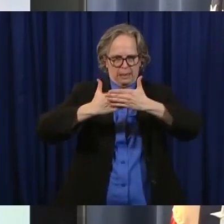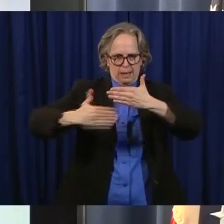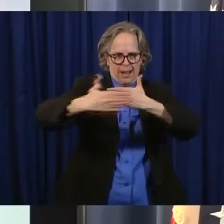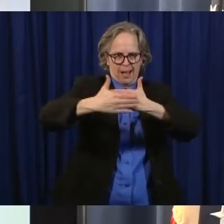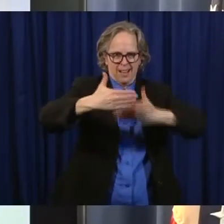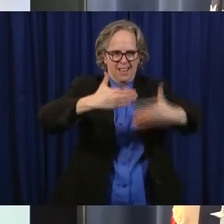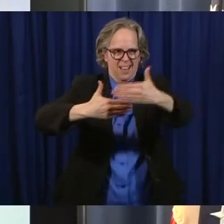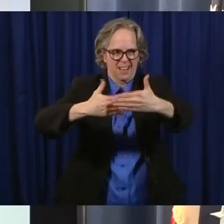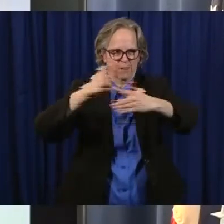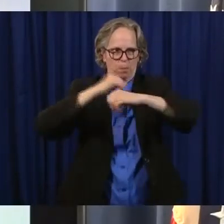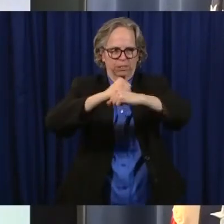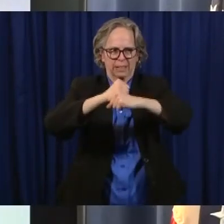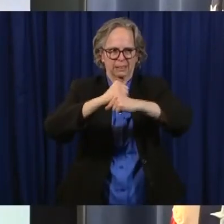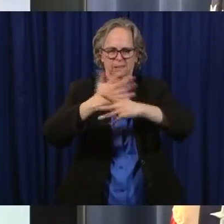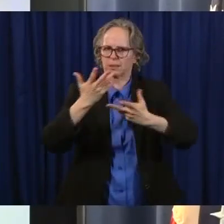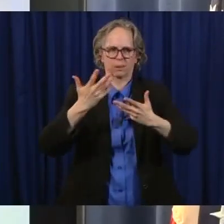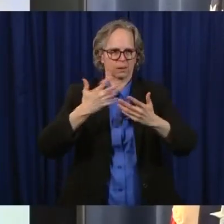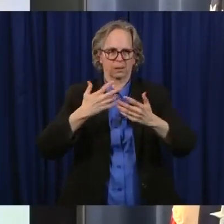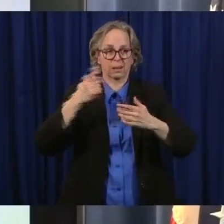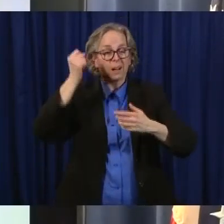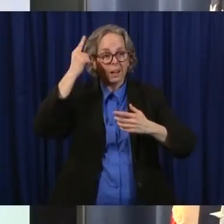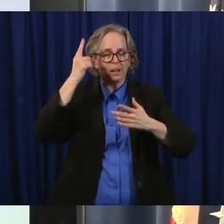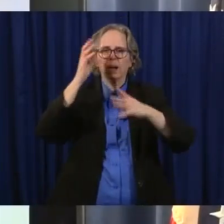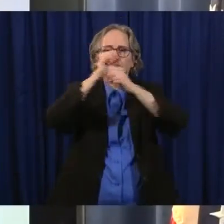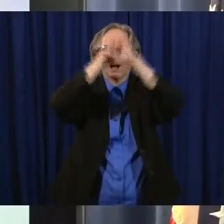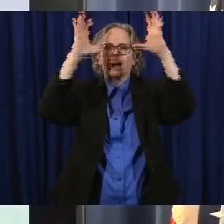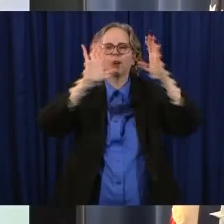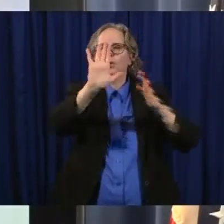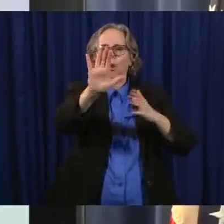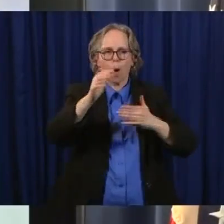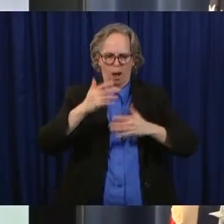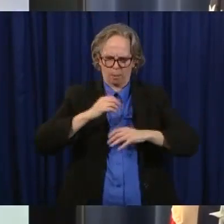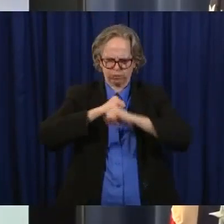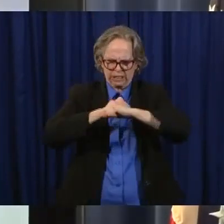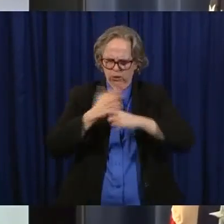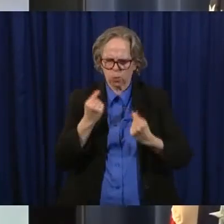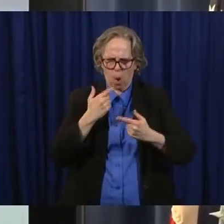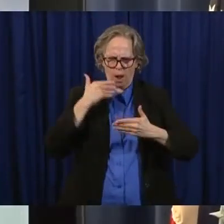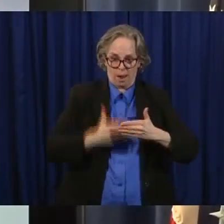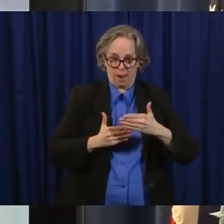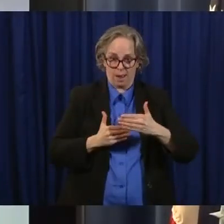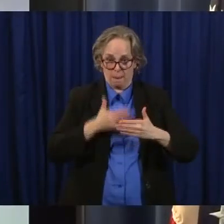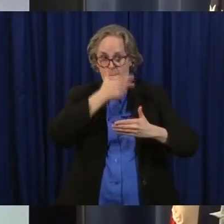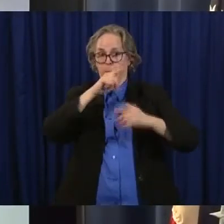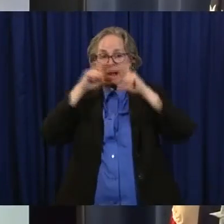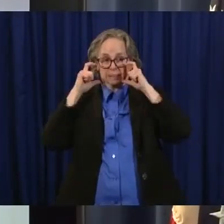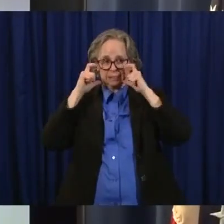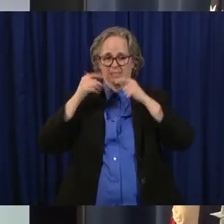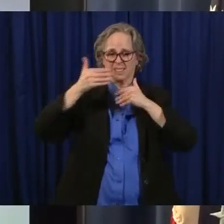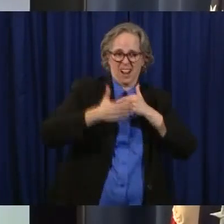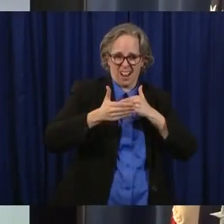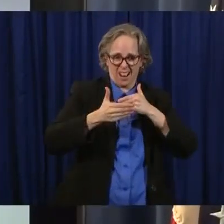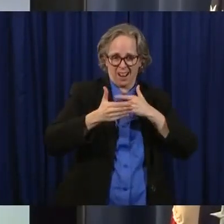AND IT REALLY DOES COME TO THIS IDEA THAT YOU HAVE MULTIPLE LAYERS OF CONTROL YOU HAVE MULTIPLE BARRIERS. HOWEVER YOU WANT TO THINK ABOUT WHAT WE ARE